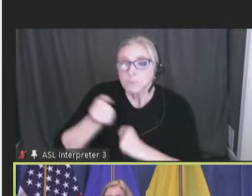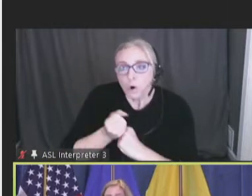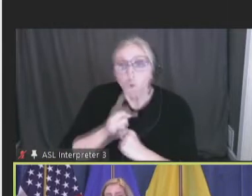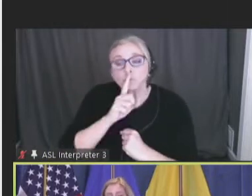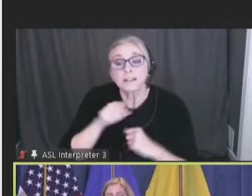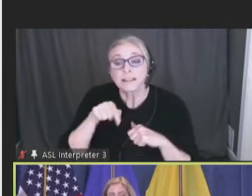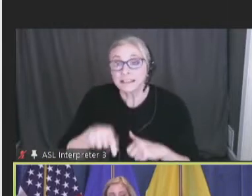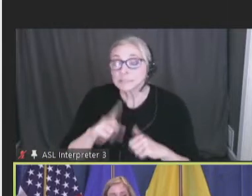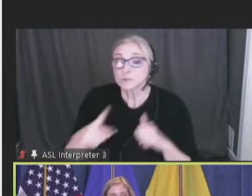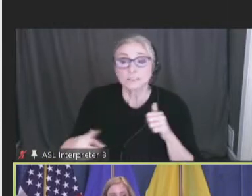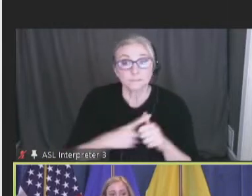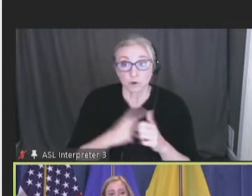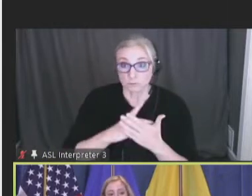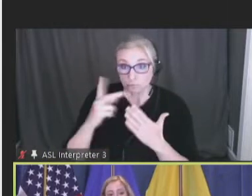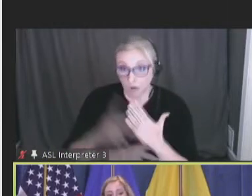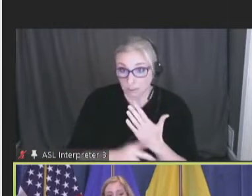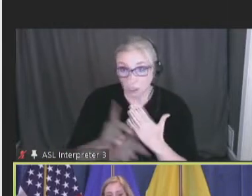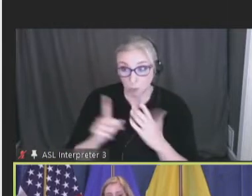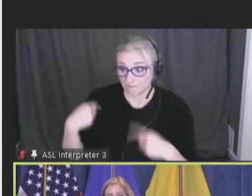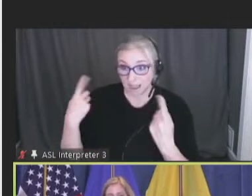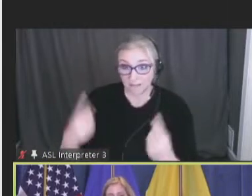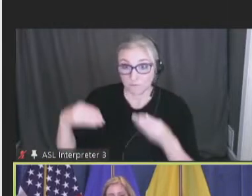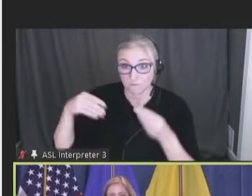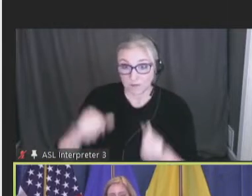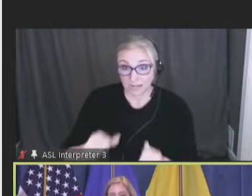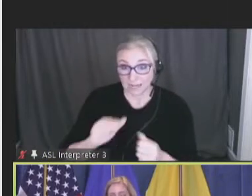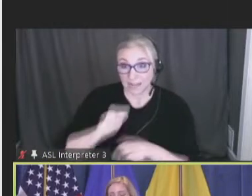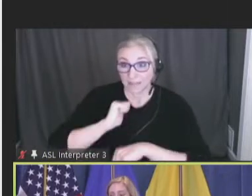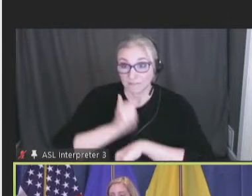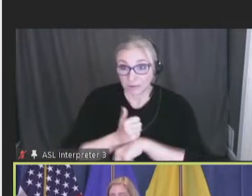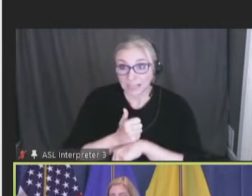actually the first project that we've ever funded at the foundation that specifically